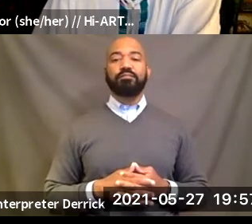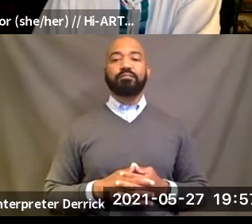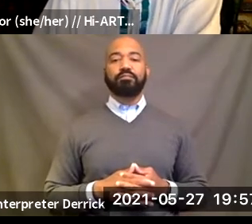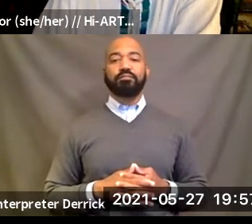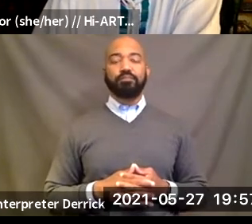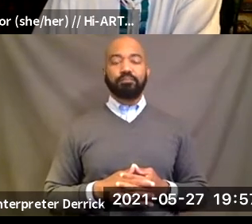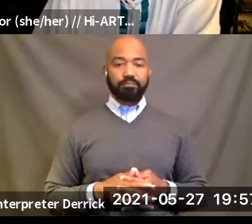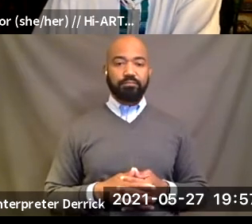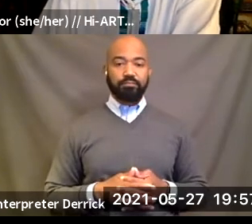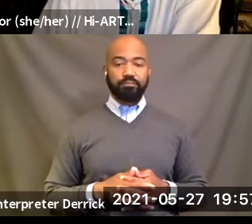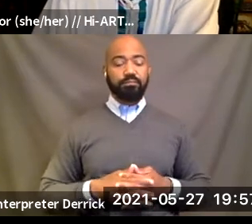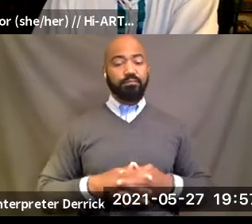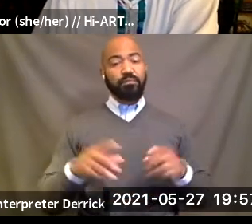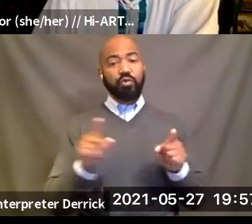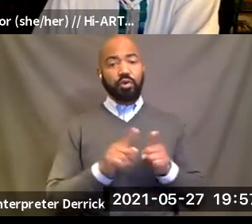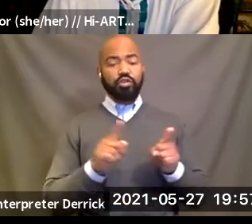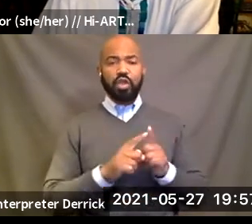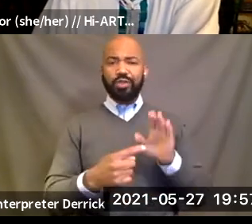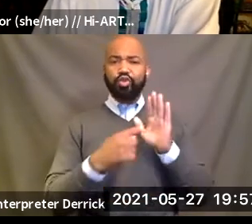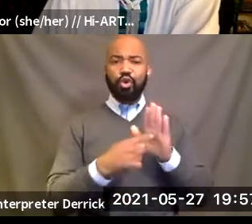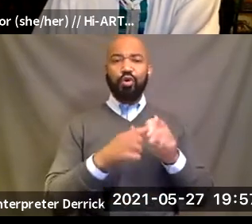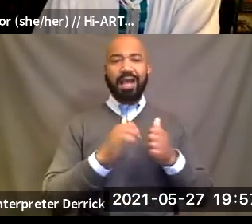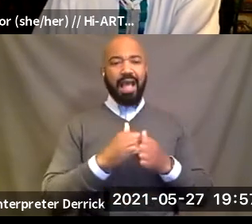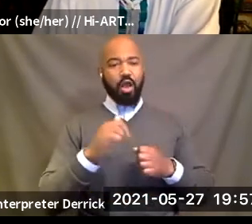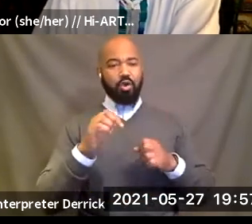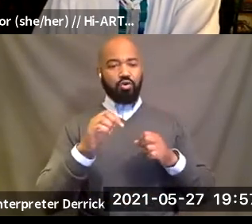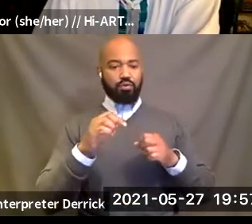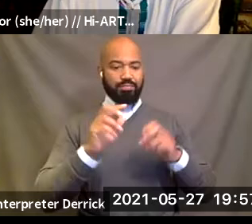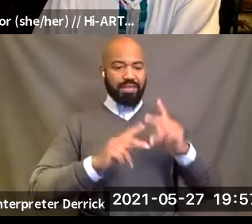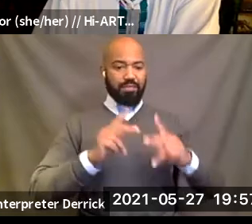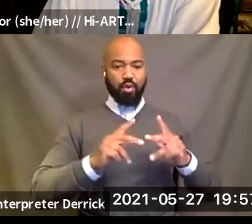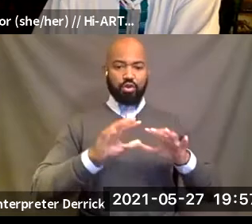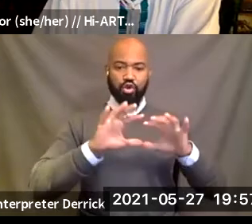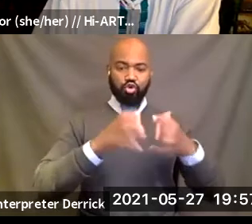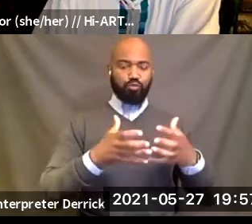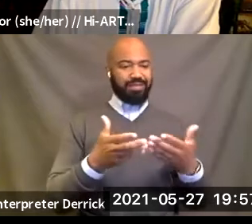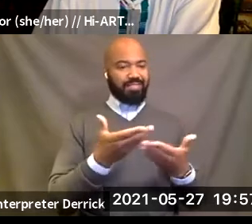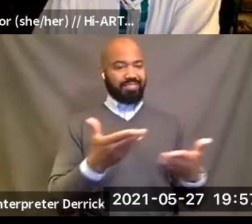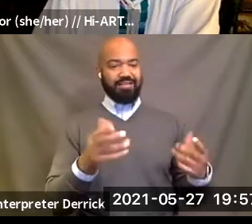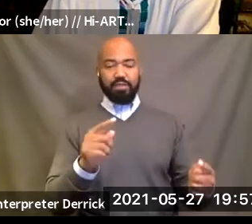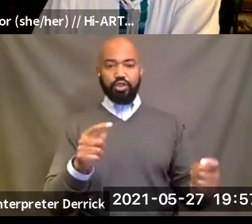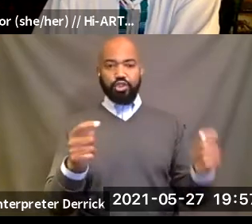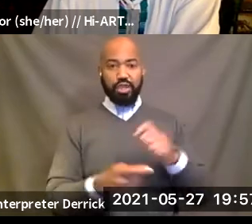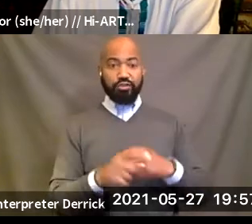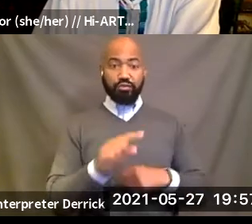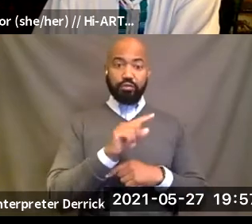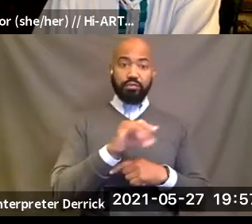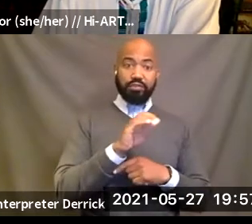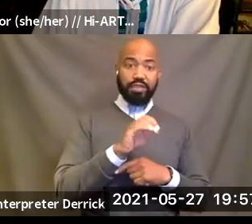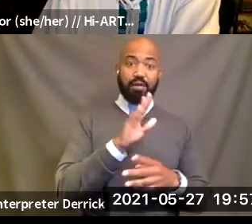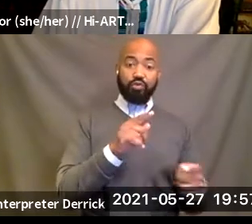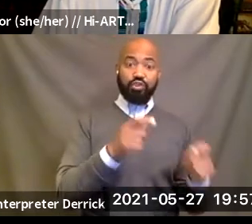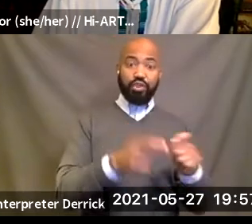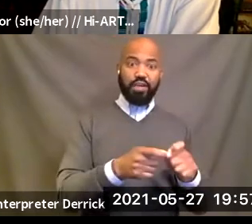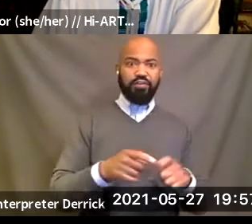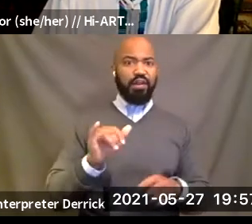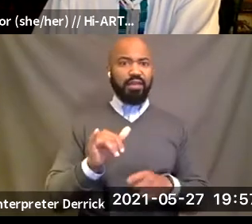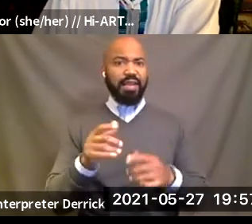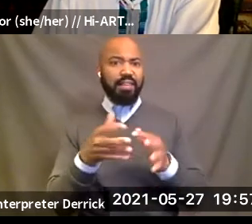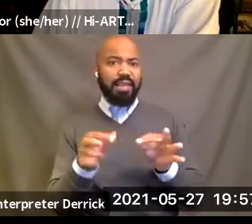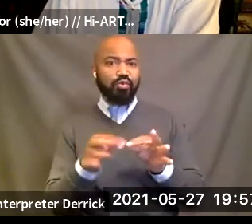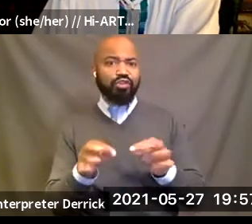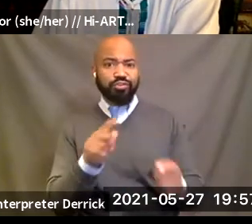Leah (she/her): ways of organizing can change throughout time so that's I love that it's not precious and at the same time, holds holds such like a rich.